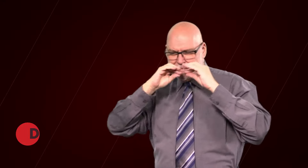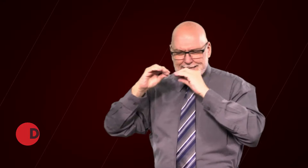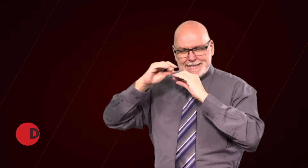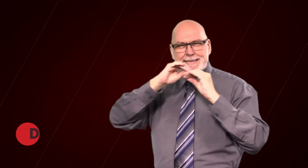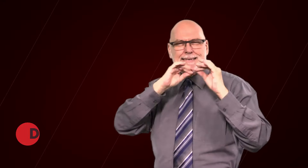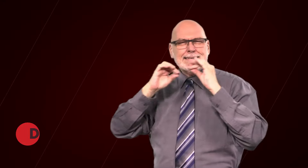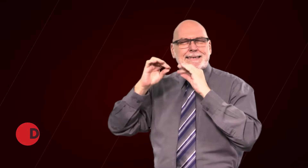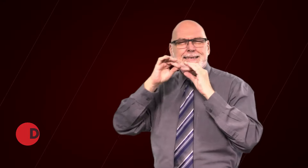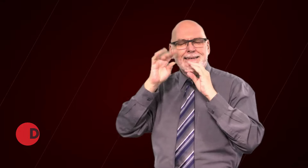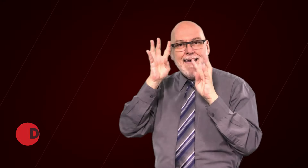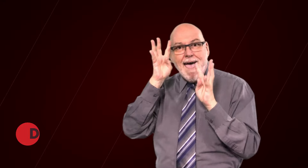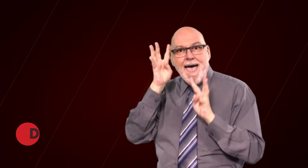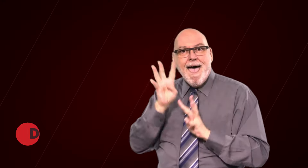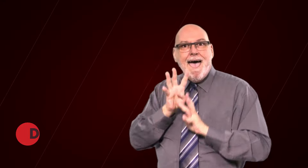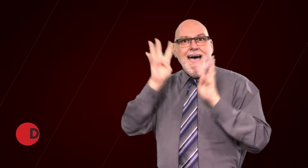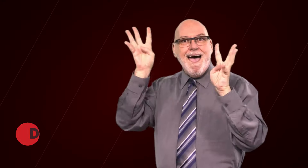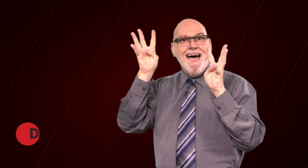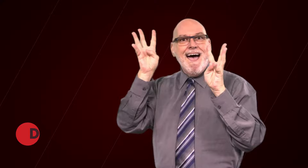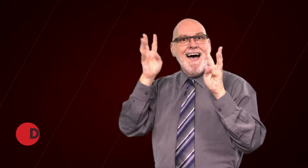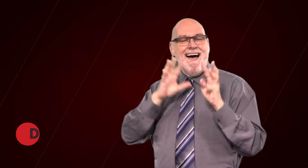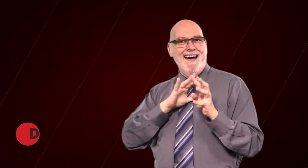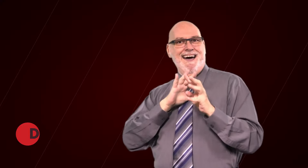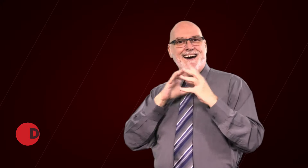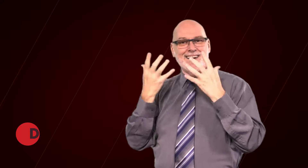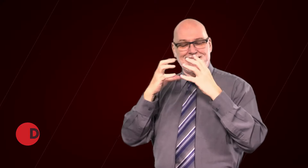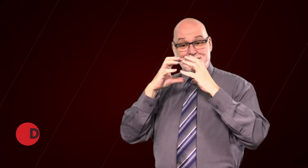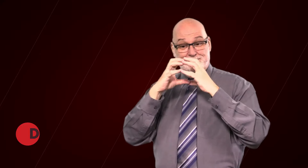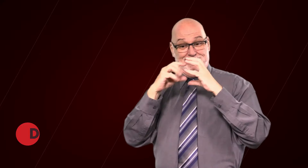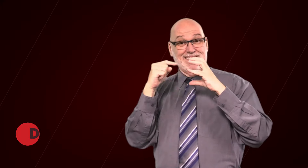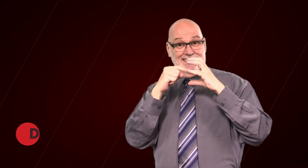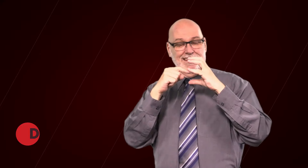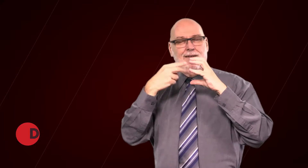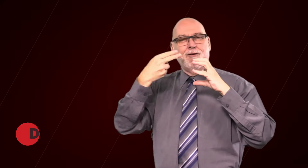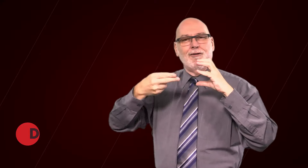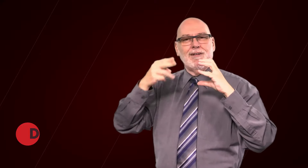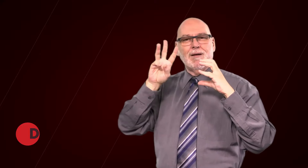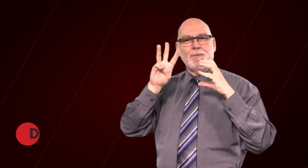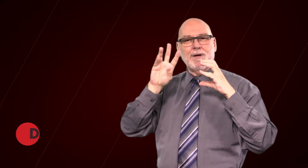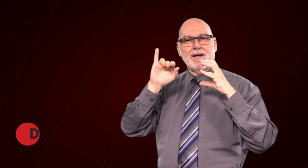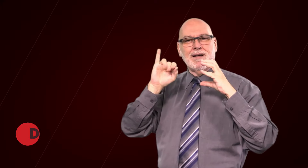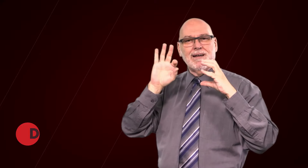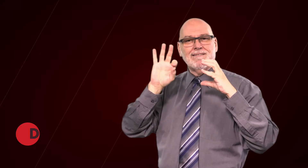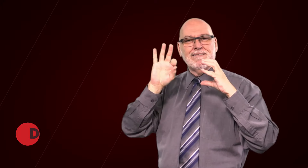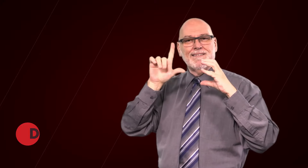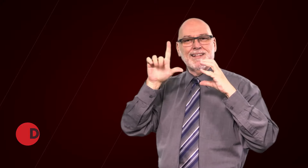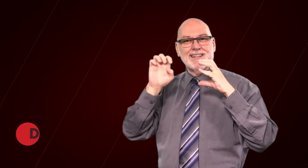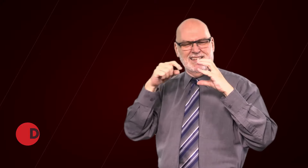They improvised with a wiffle ball instead!